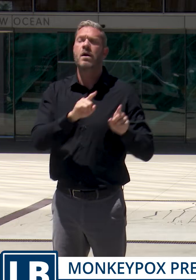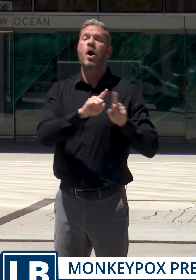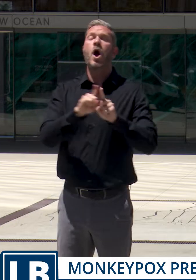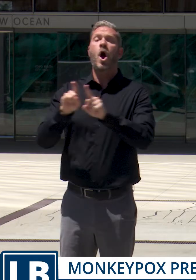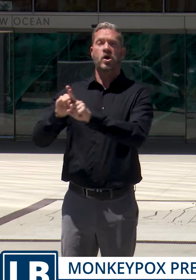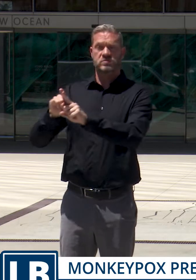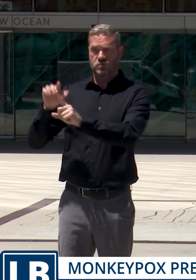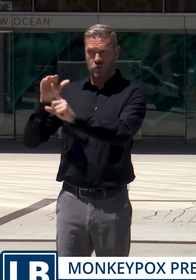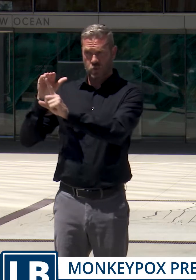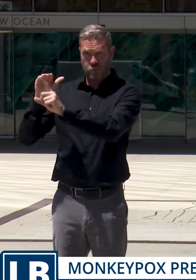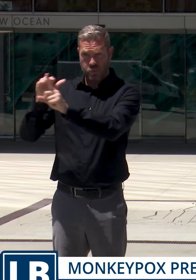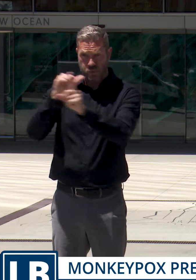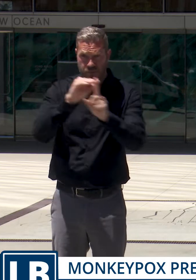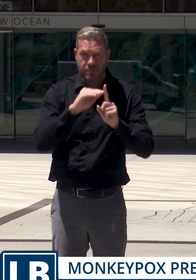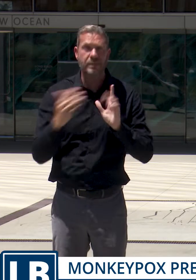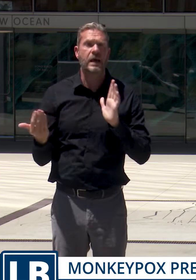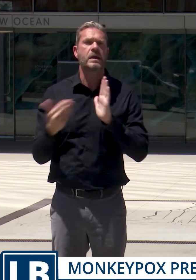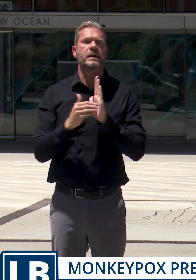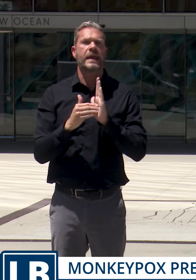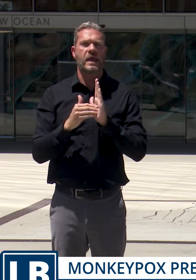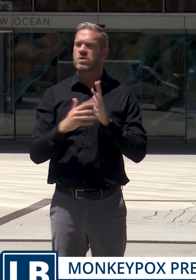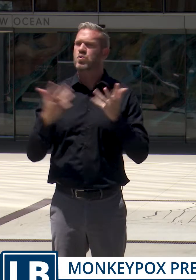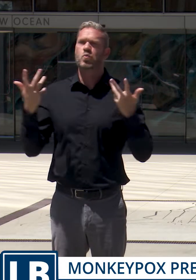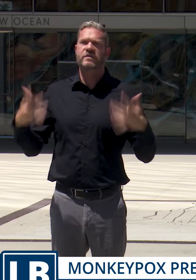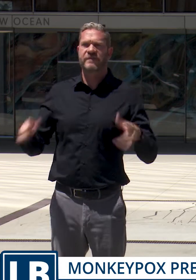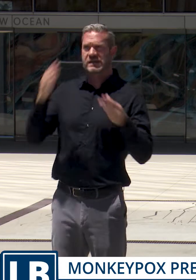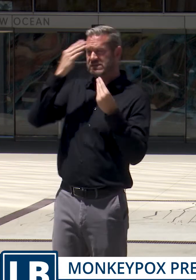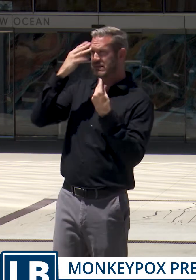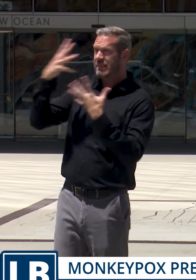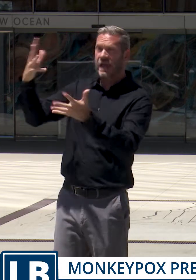and this is a message that we have already sent to our federal partners and to our state partners